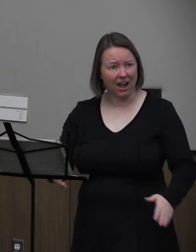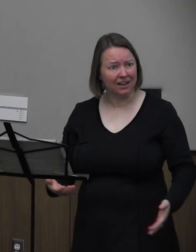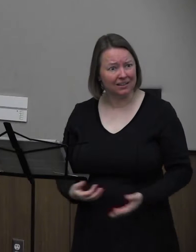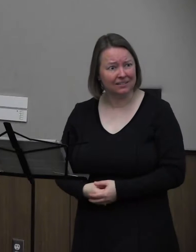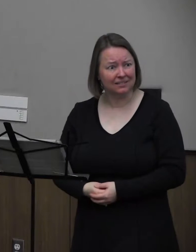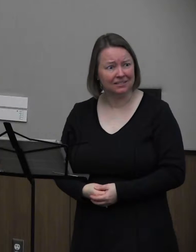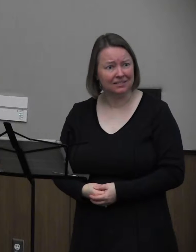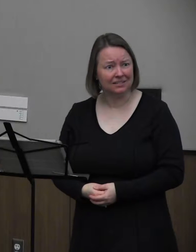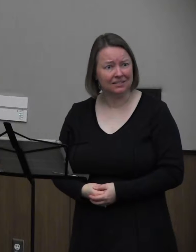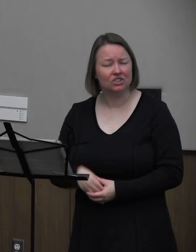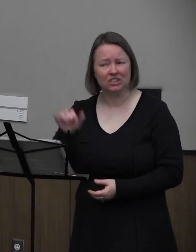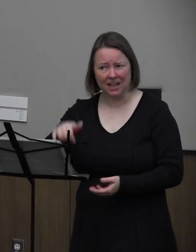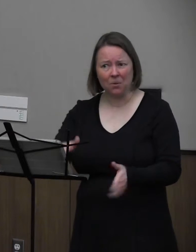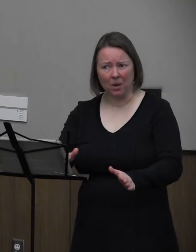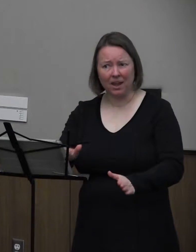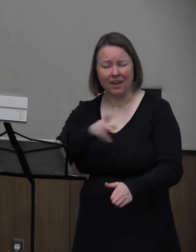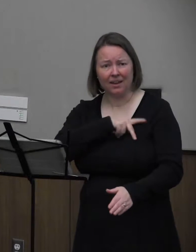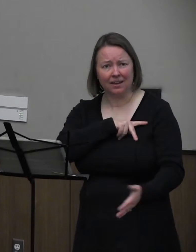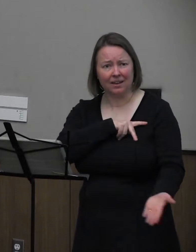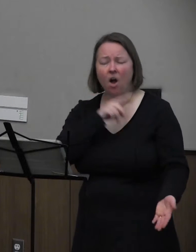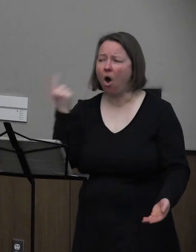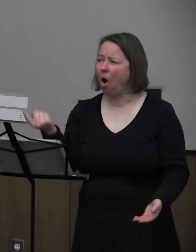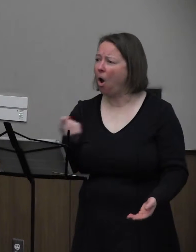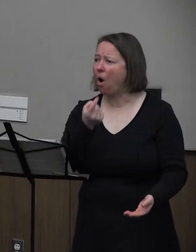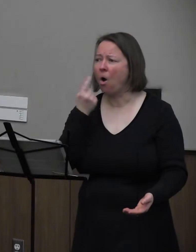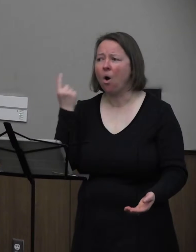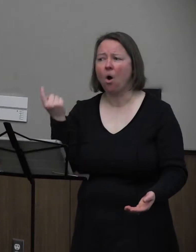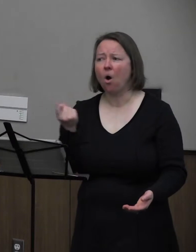She's just that way, always has been,